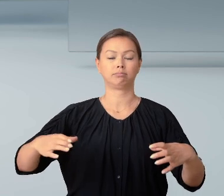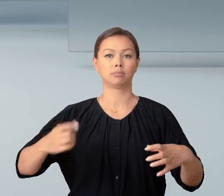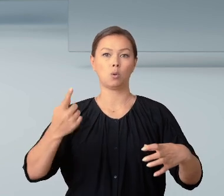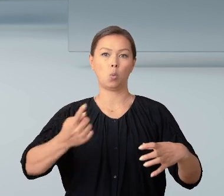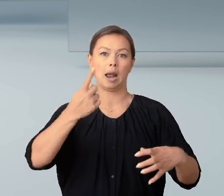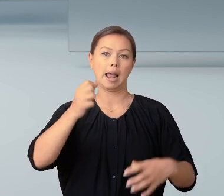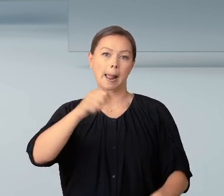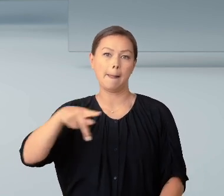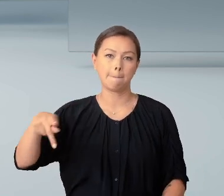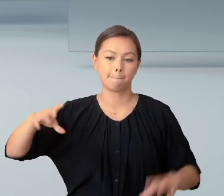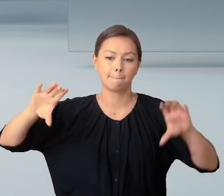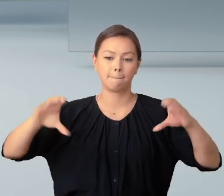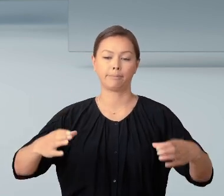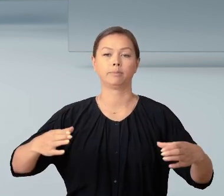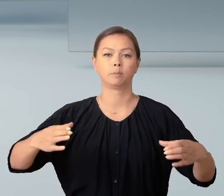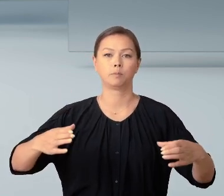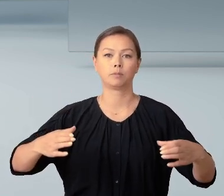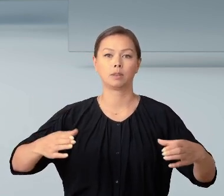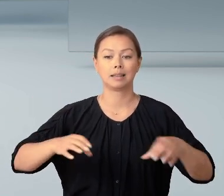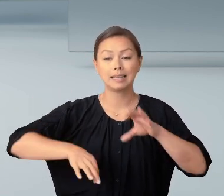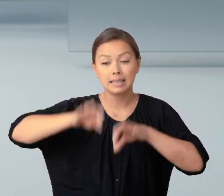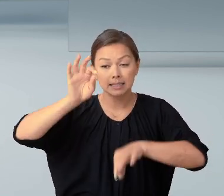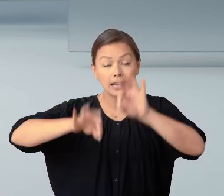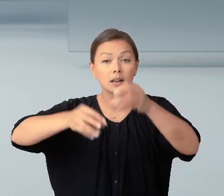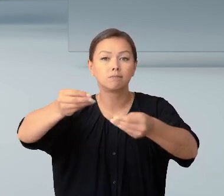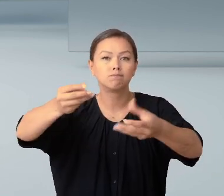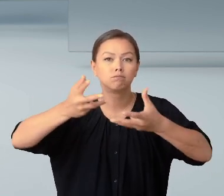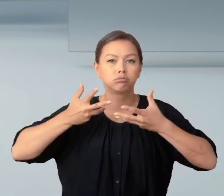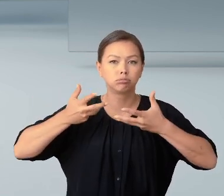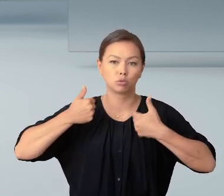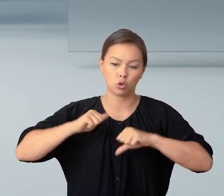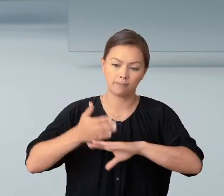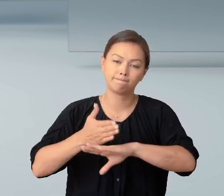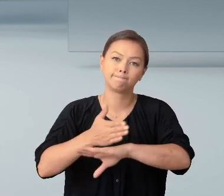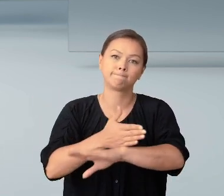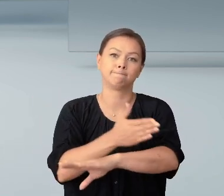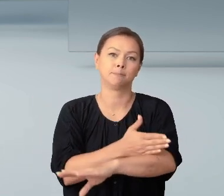your business forward. So I know Tracey mentioned this, but I would